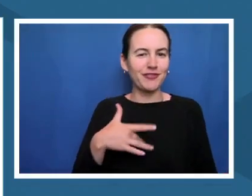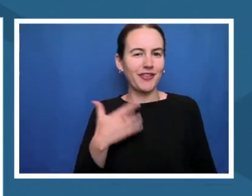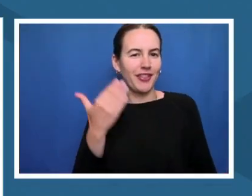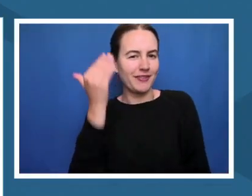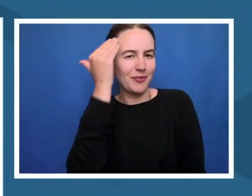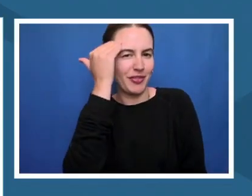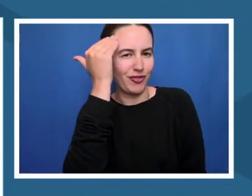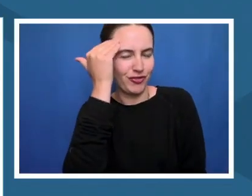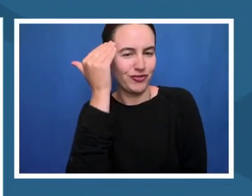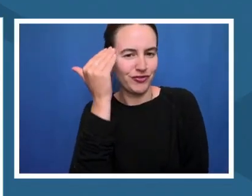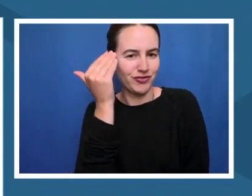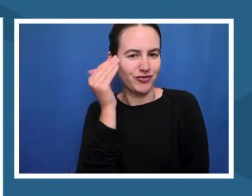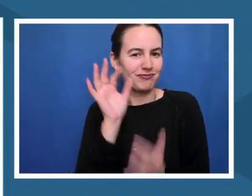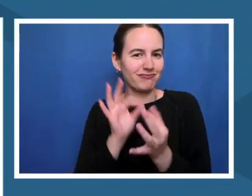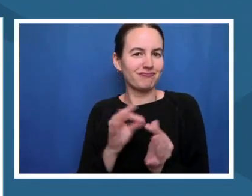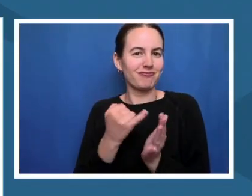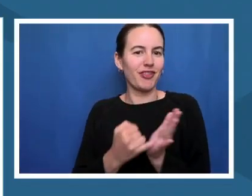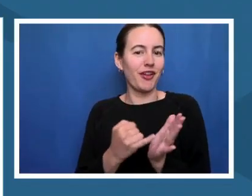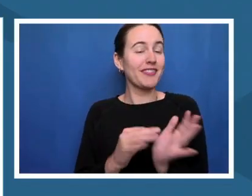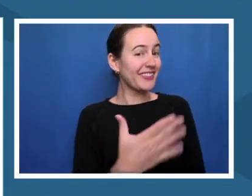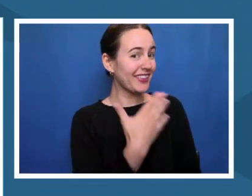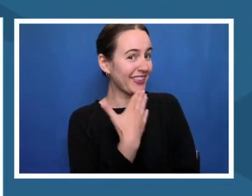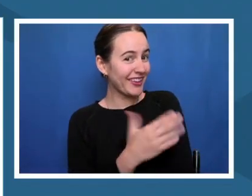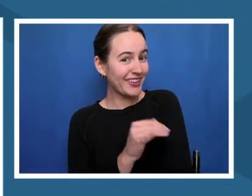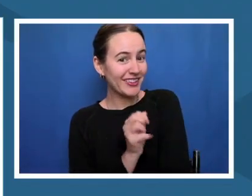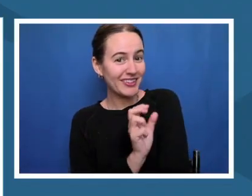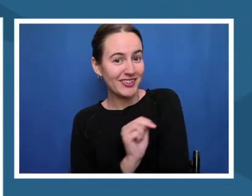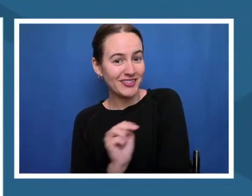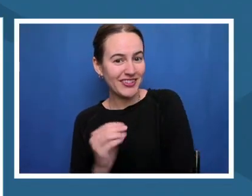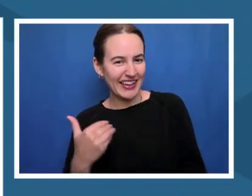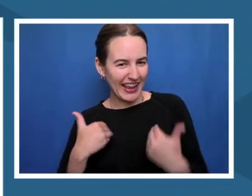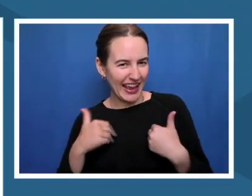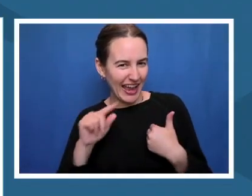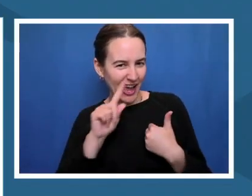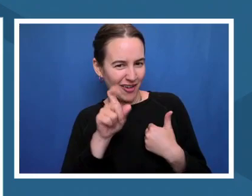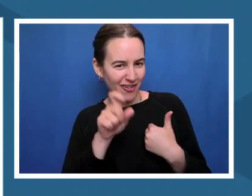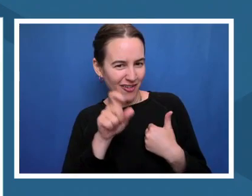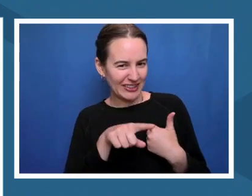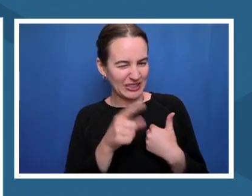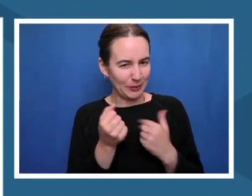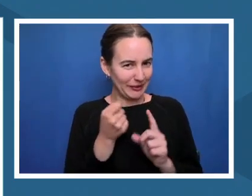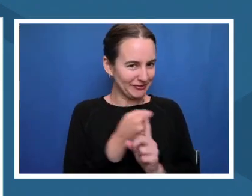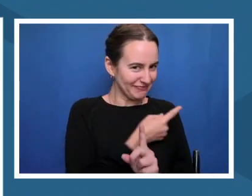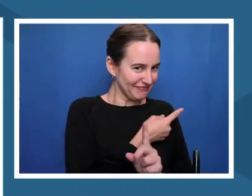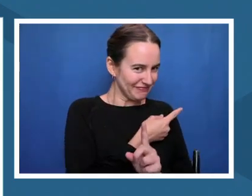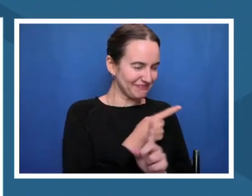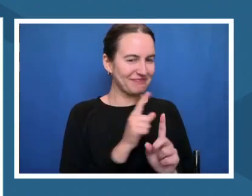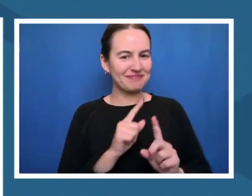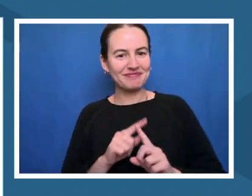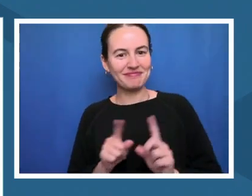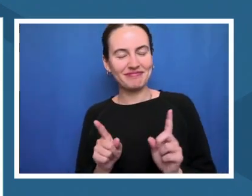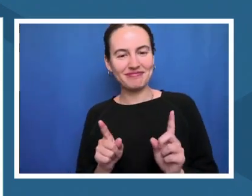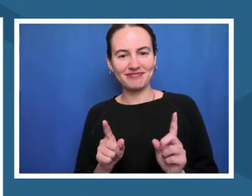thank you jen i have a question for you i know i'm going off script but